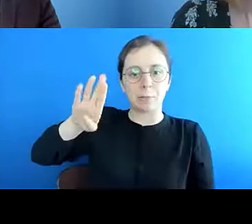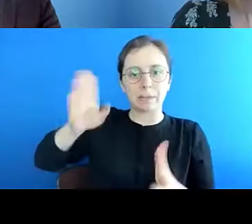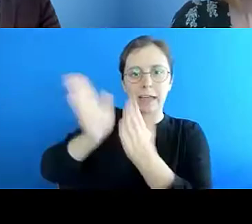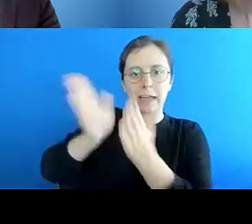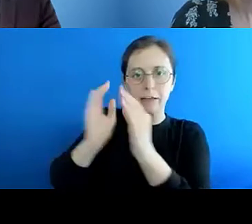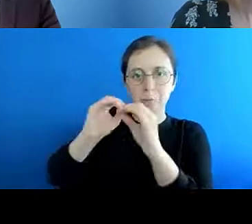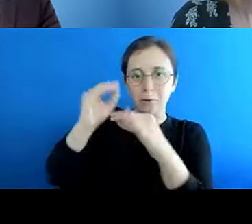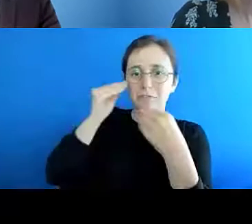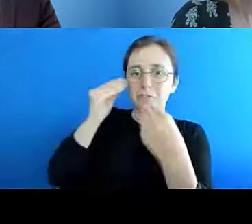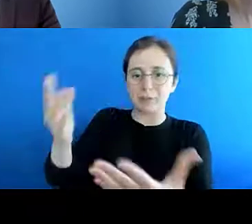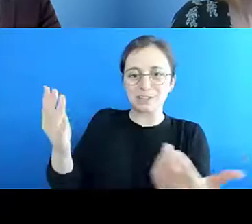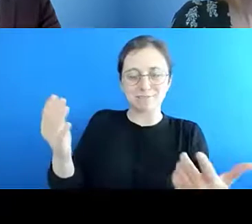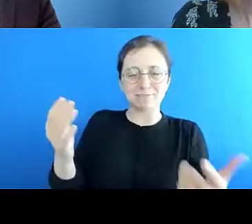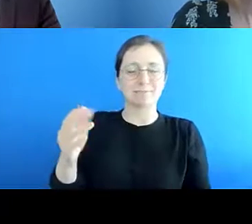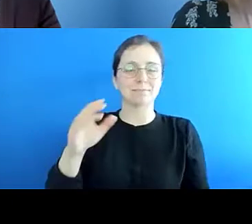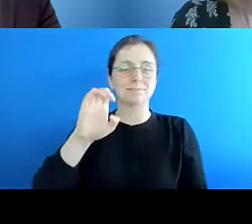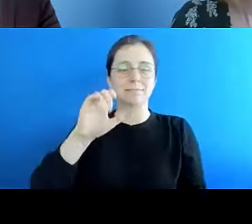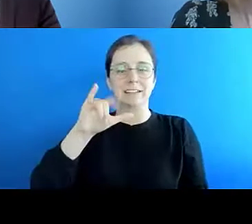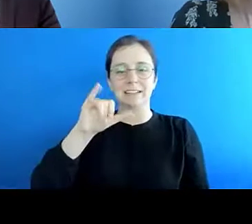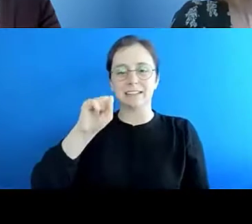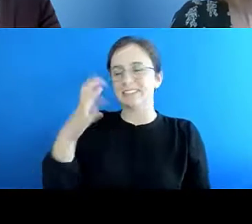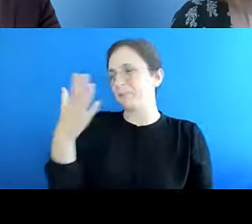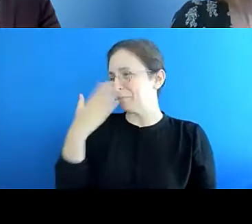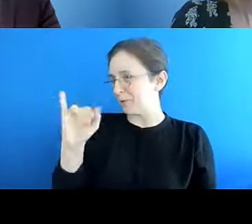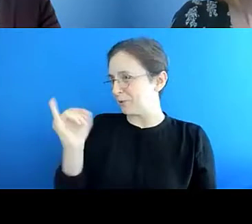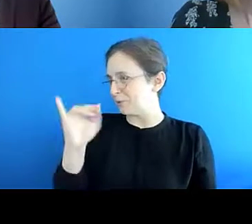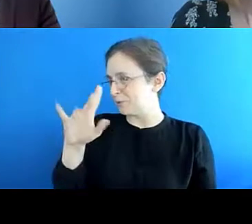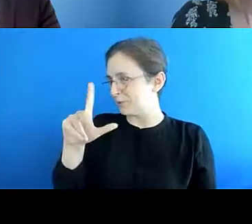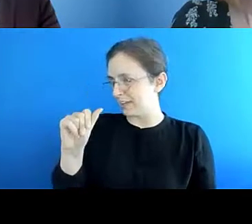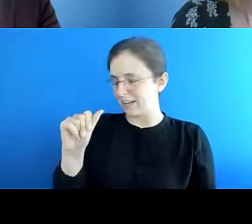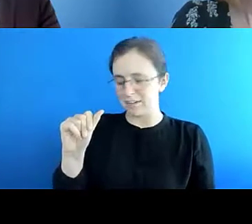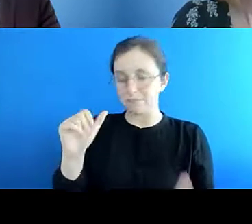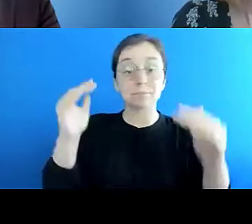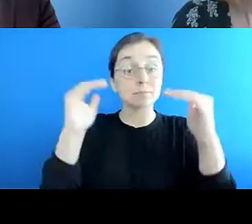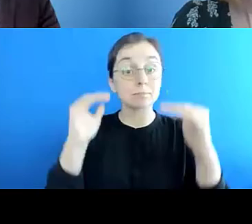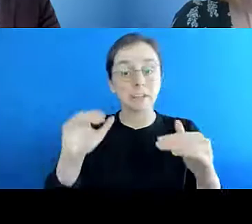Elyse Sullivan: Thank you, Julia. Taunton, this next question is for you.